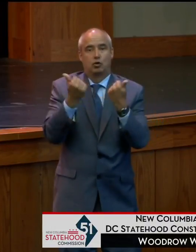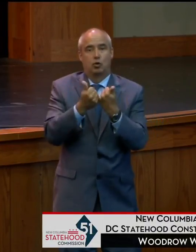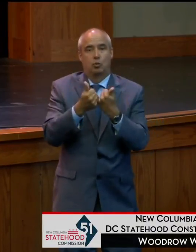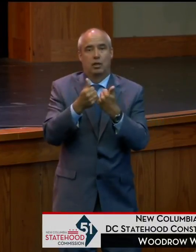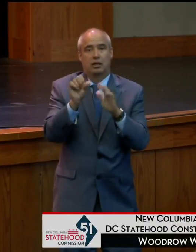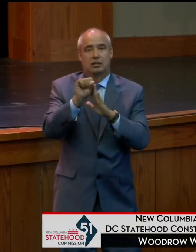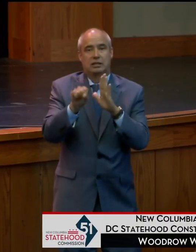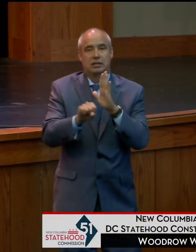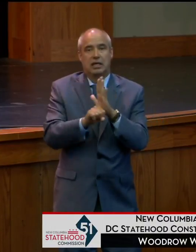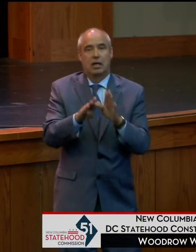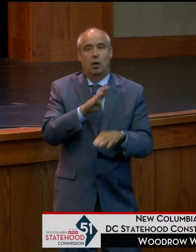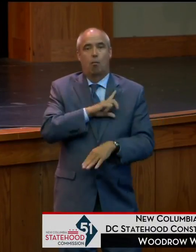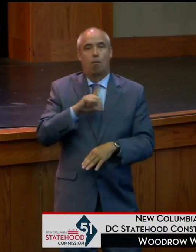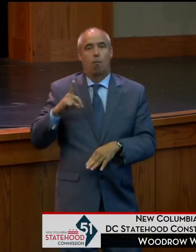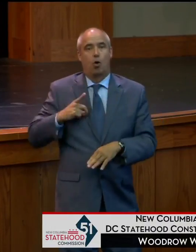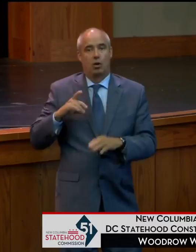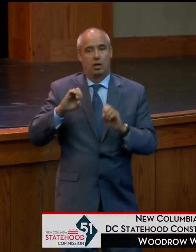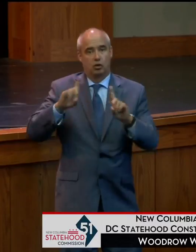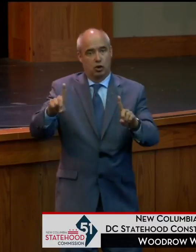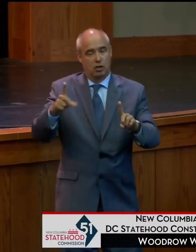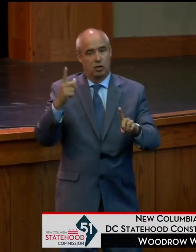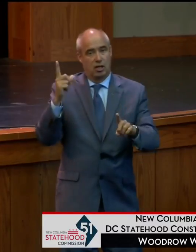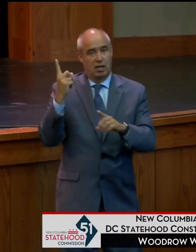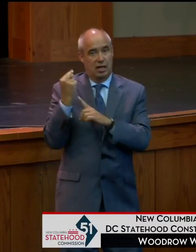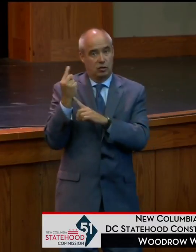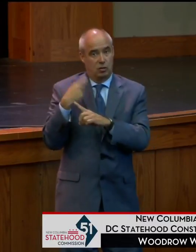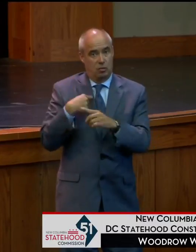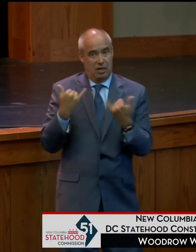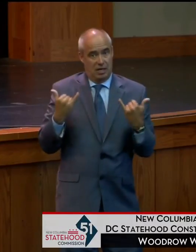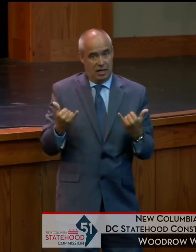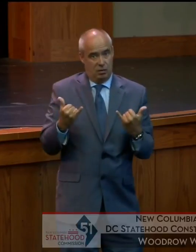BOARDS OF EDUCATION LAST YEAR. AND I'M CURRENTLY THE IMMEDIATE PAST PRESIDENT.